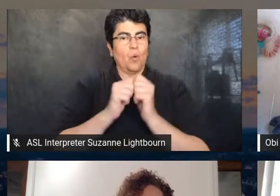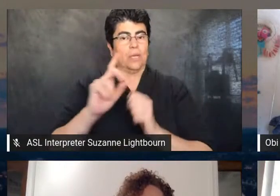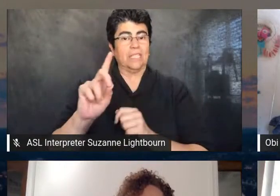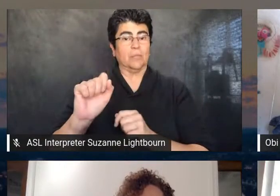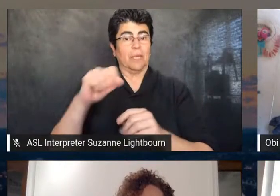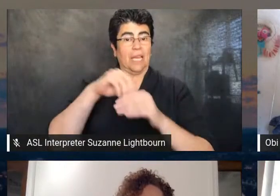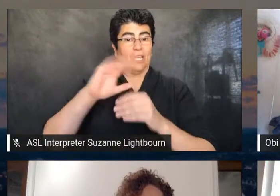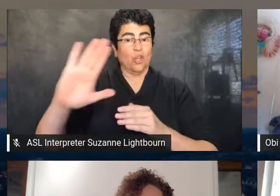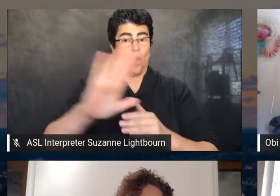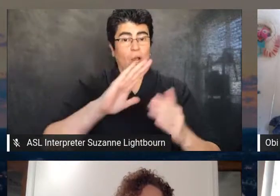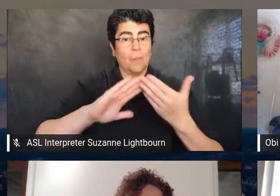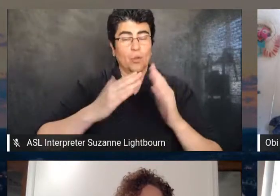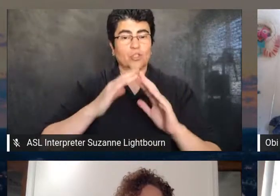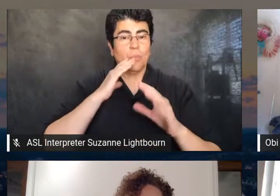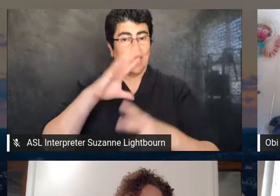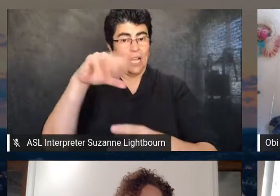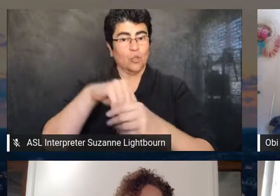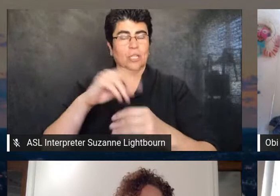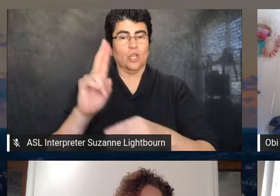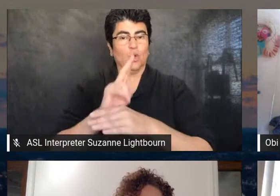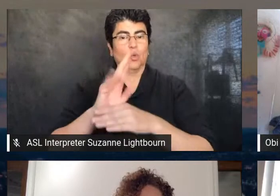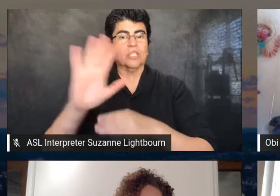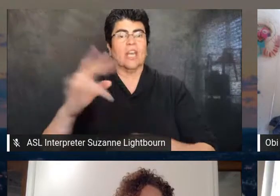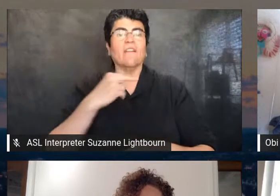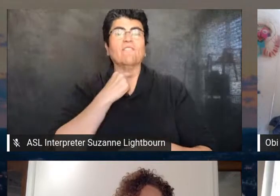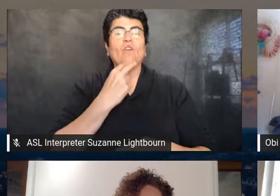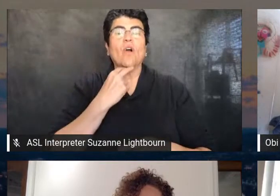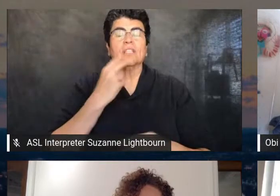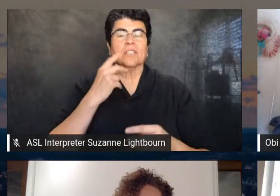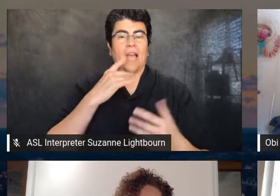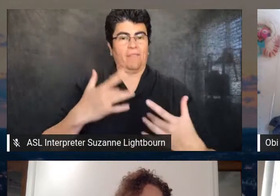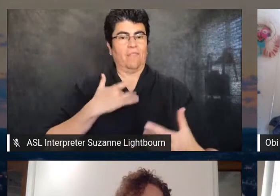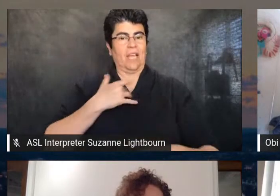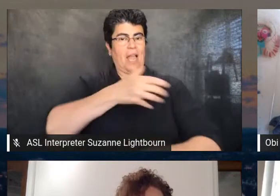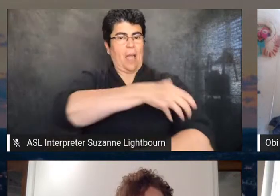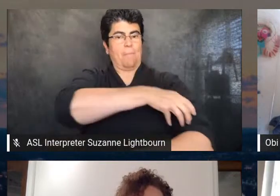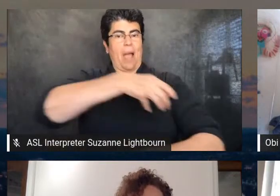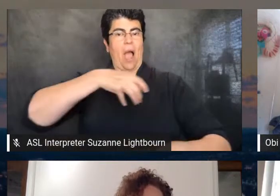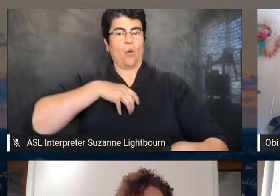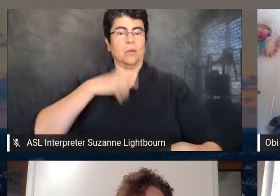to be included and to use their voice, and for them to feel empowered, because it's so important.